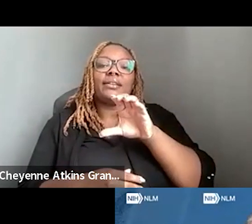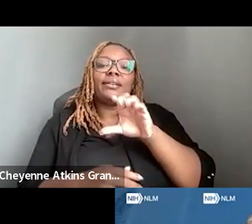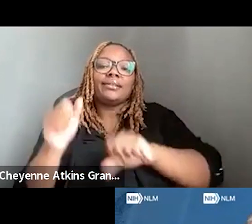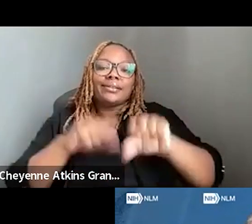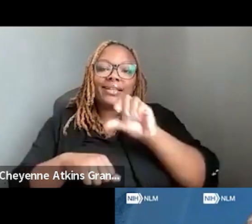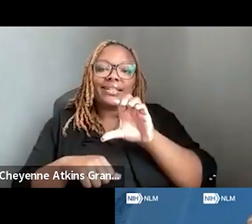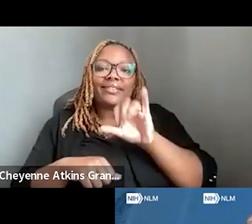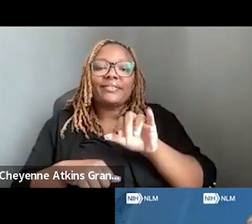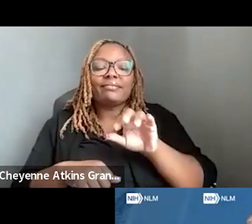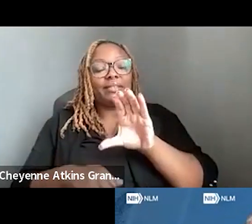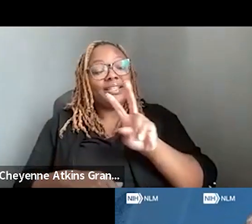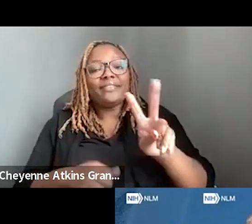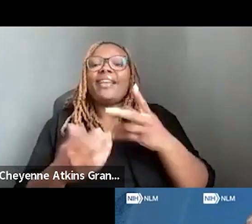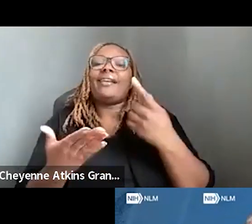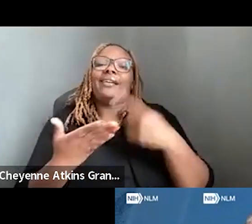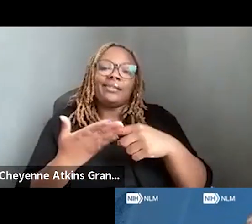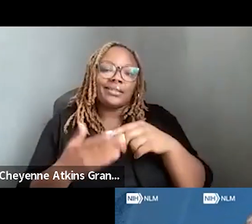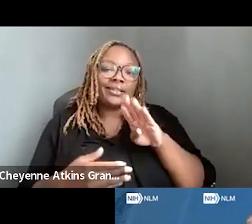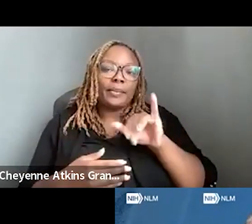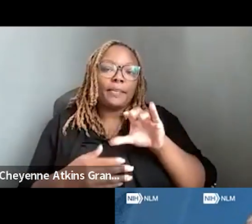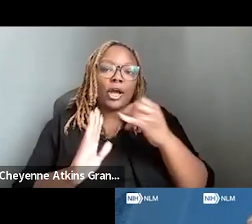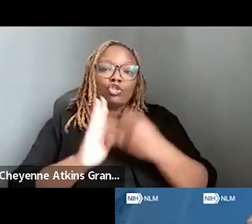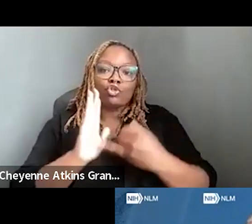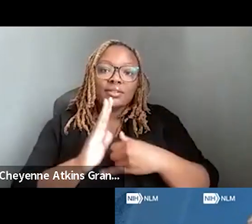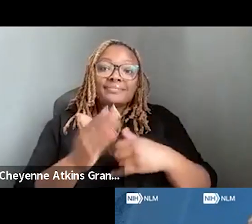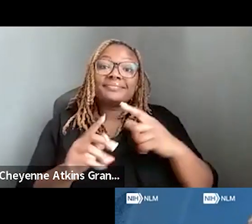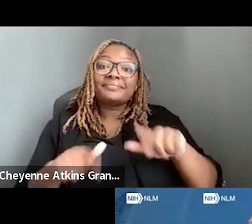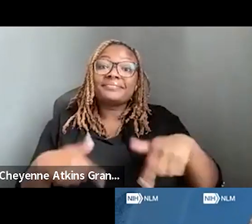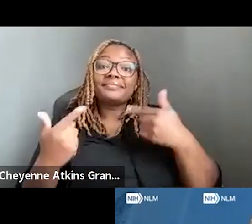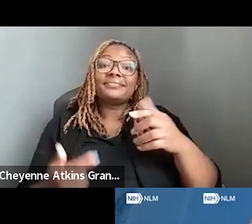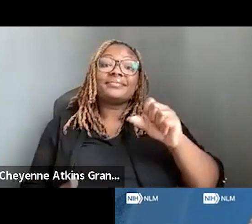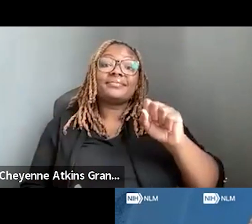So let me start, Stephanie, with you and Alex.